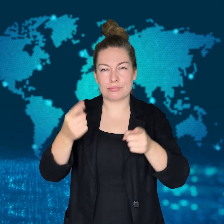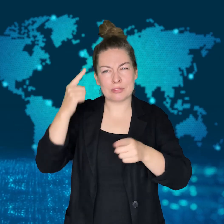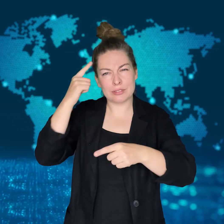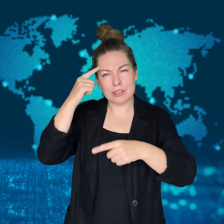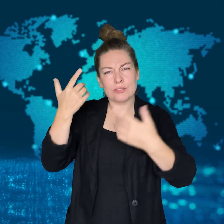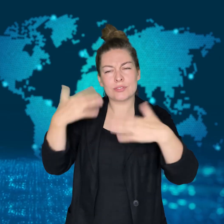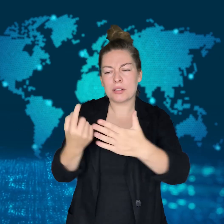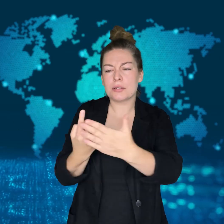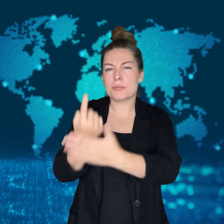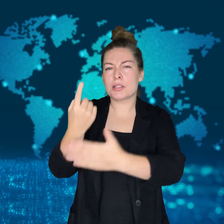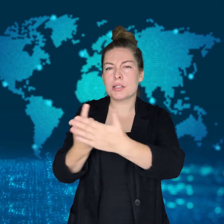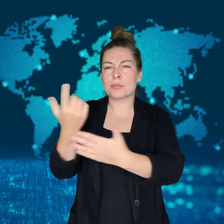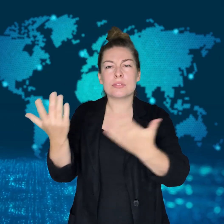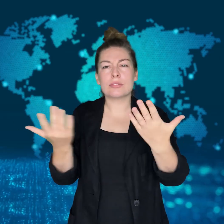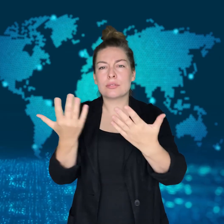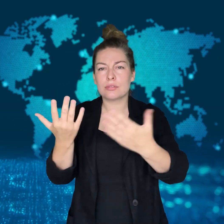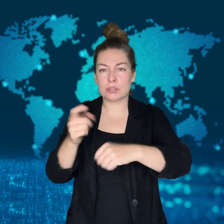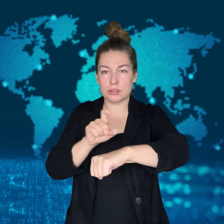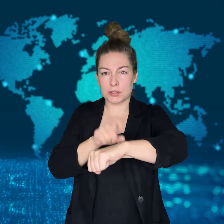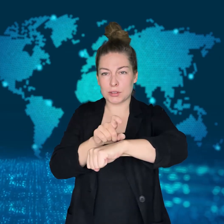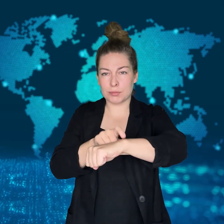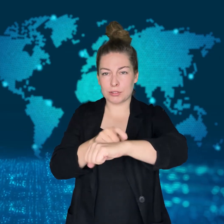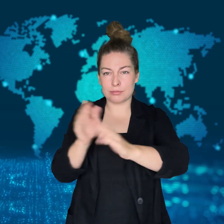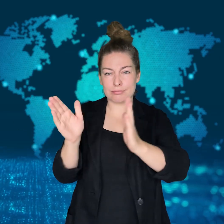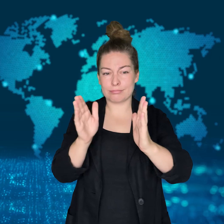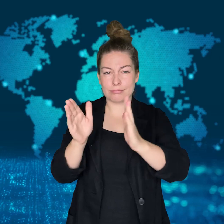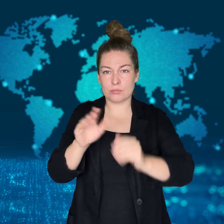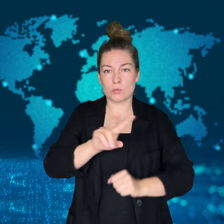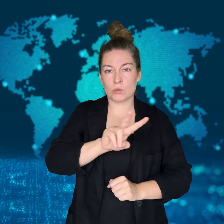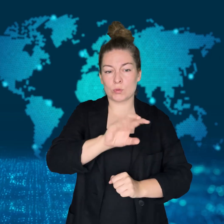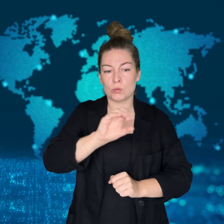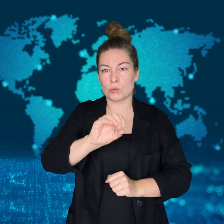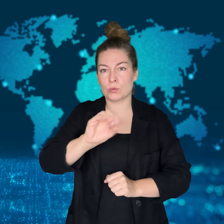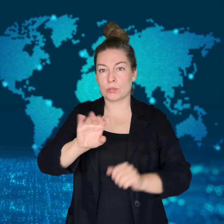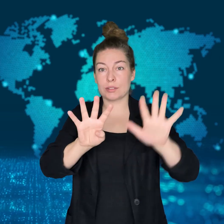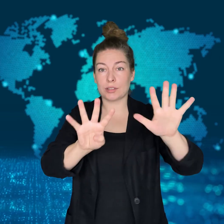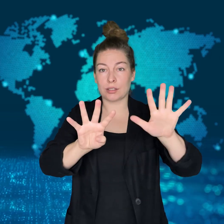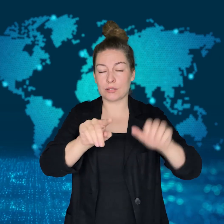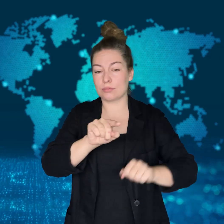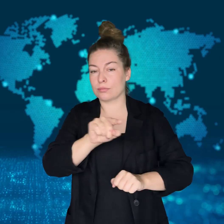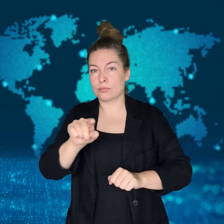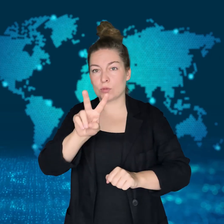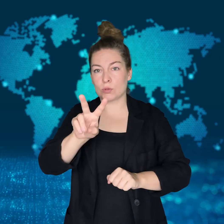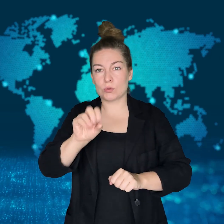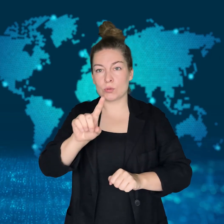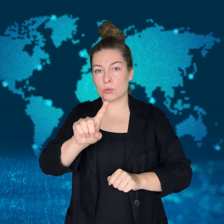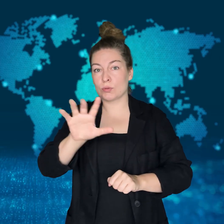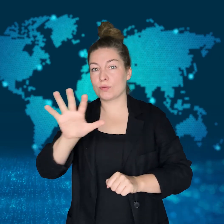very specifically as having a "missing nose" and wearing